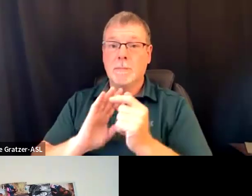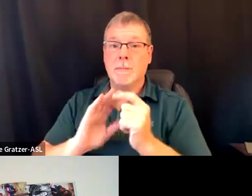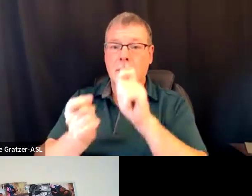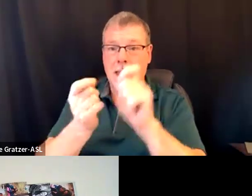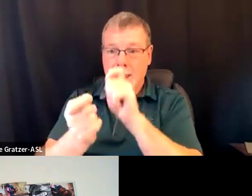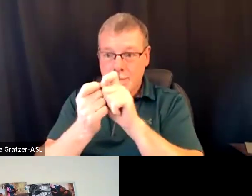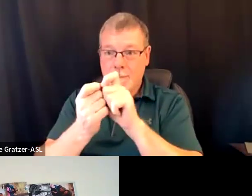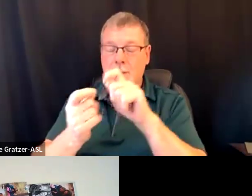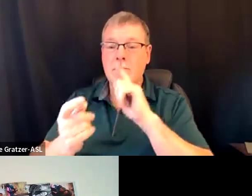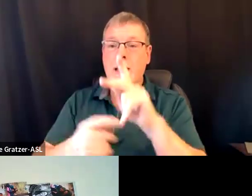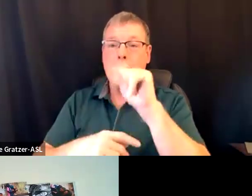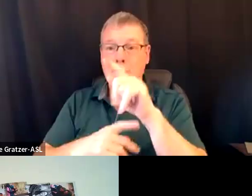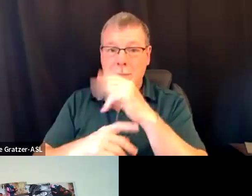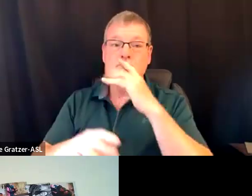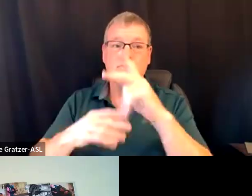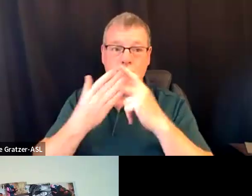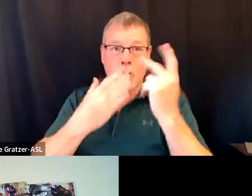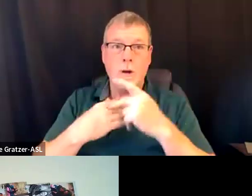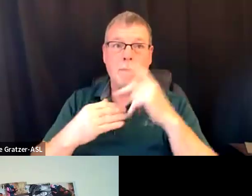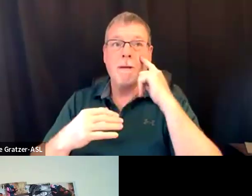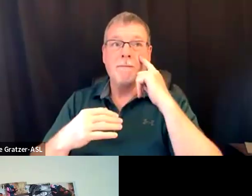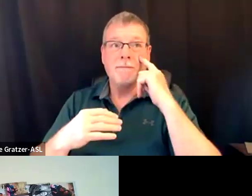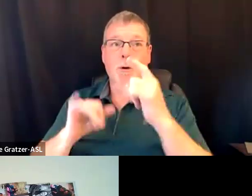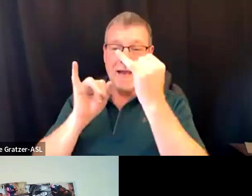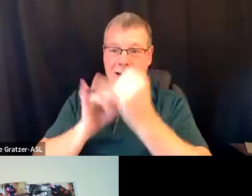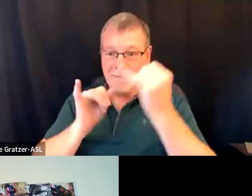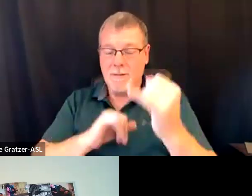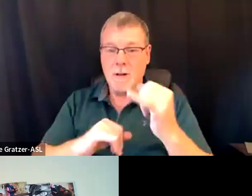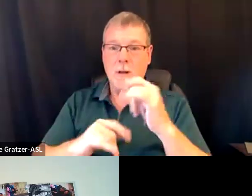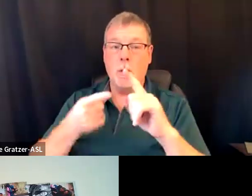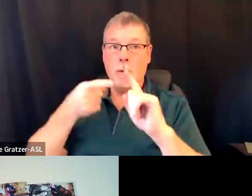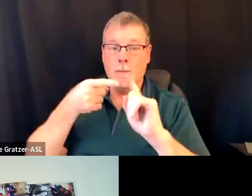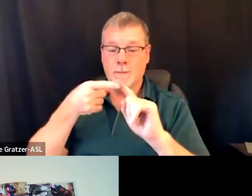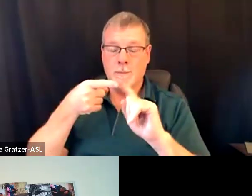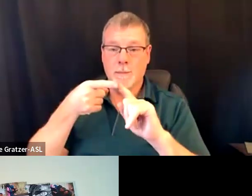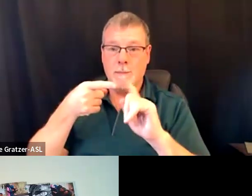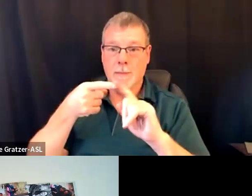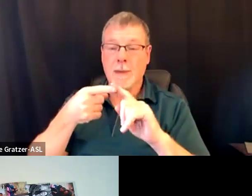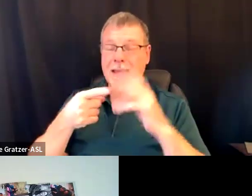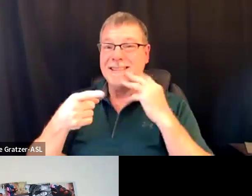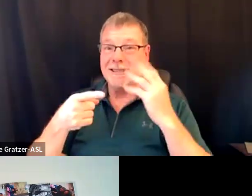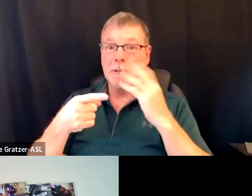that the PATH program is specifically for individuals who are, one, experiencing a serious mental illness